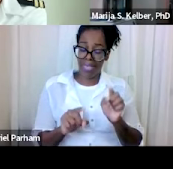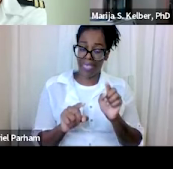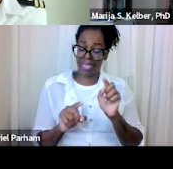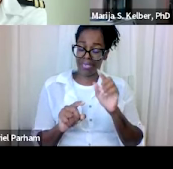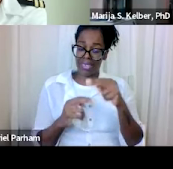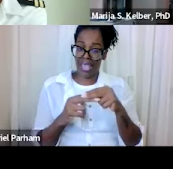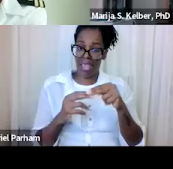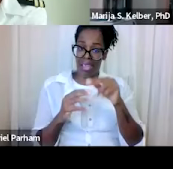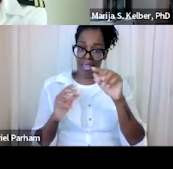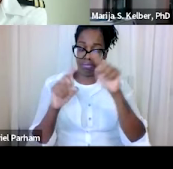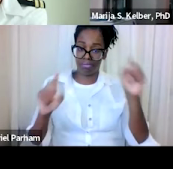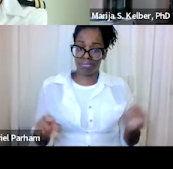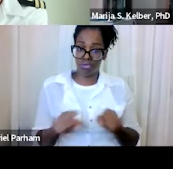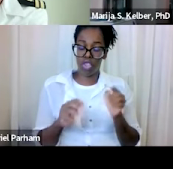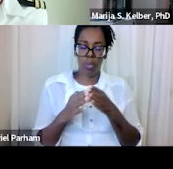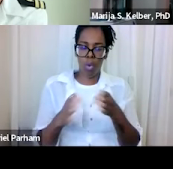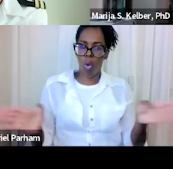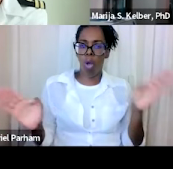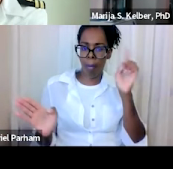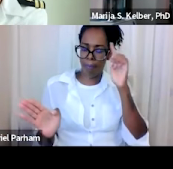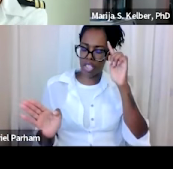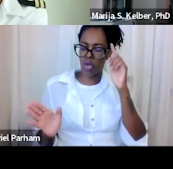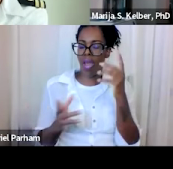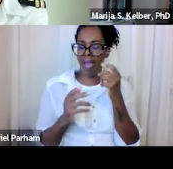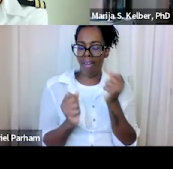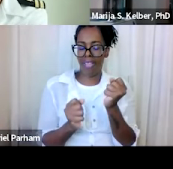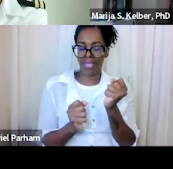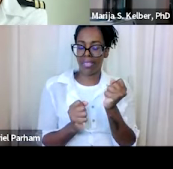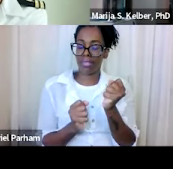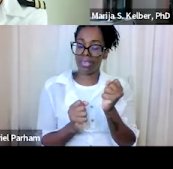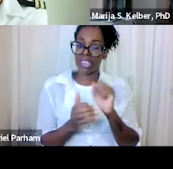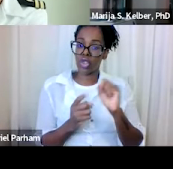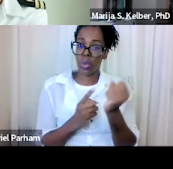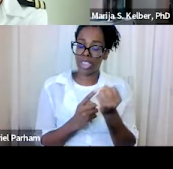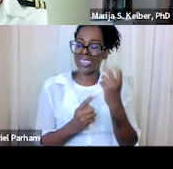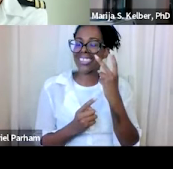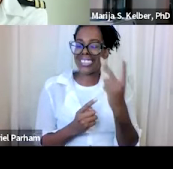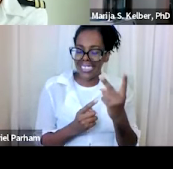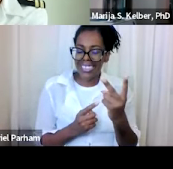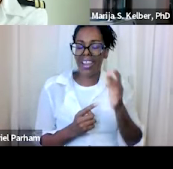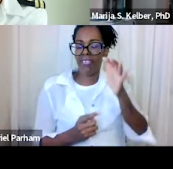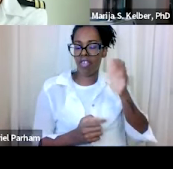at the broad mental health conditions that are frequently seen in service members and veterans. This is not meant to be inclusive,